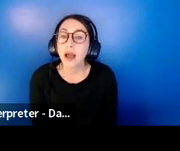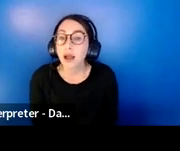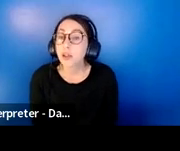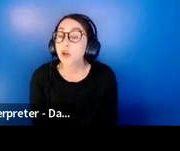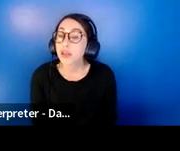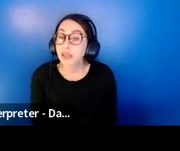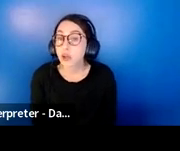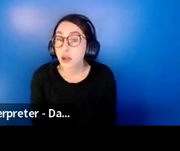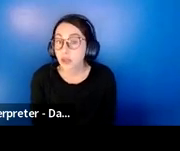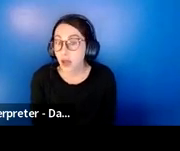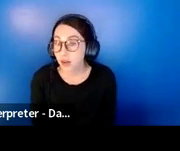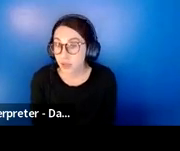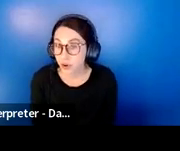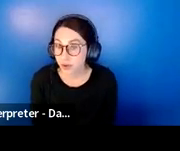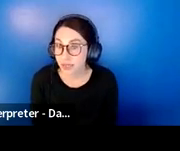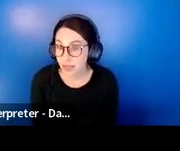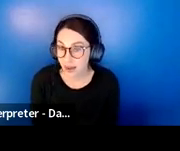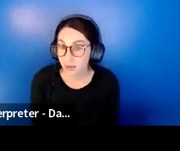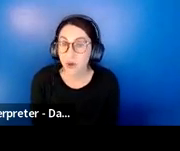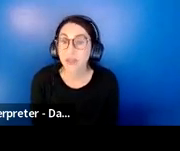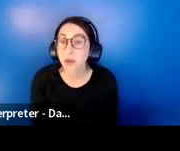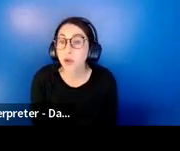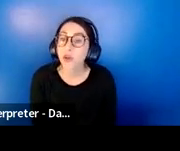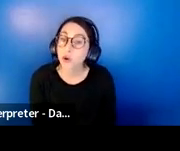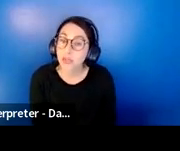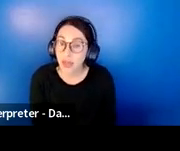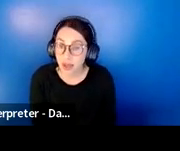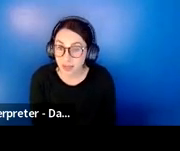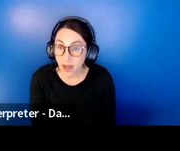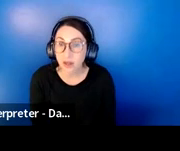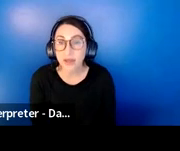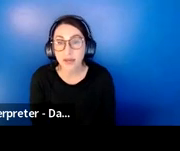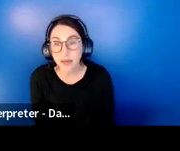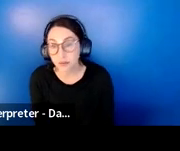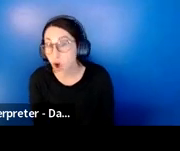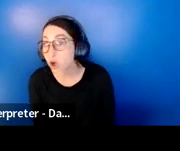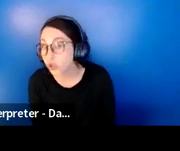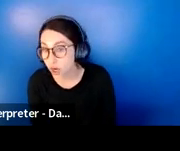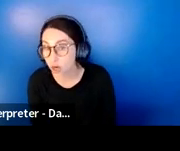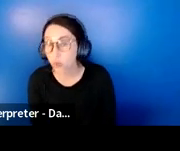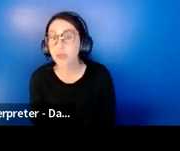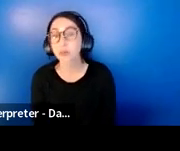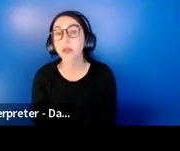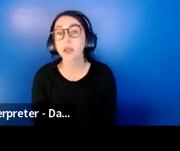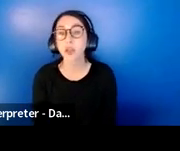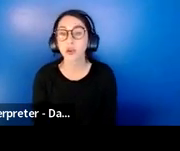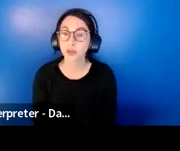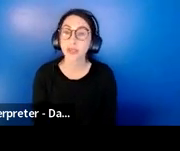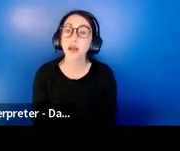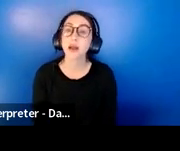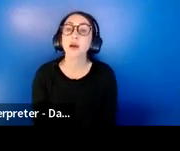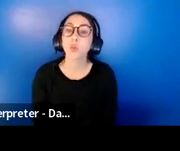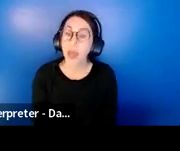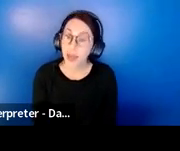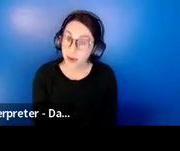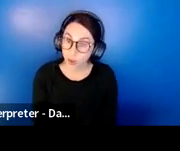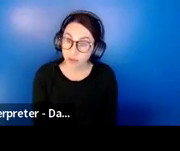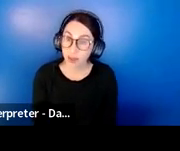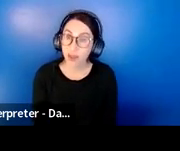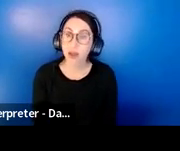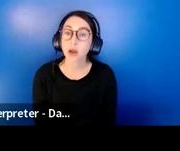ASL Interpreter - Danielle: you know, this can cause a lot of misunderstanding. For example, those in ASL in Deaf culture, we typically use hand-waving.